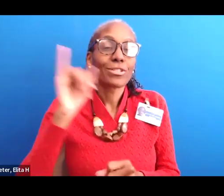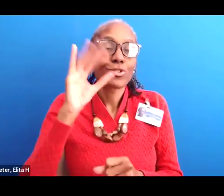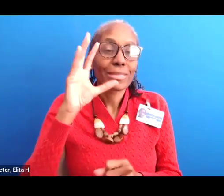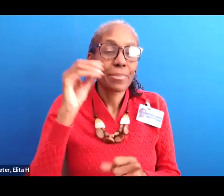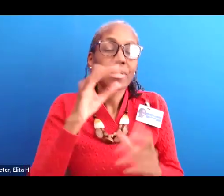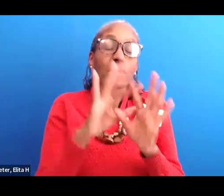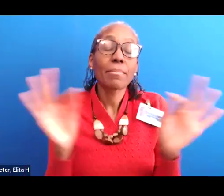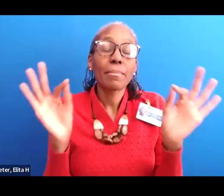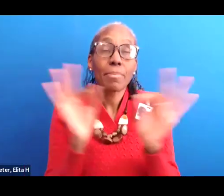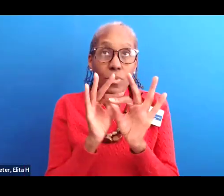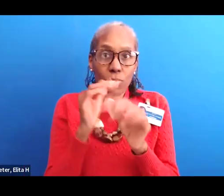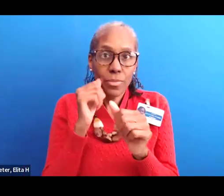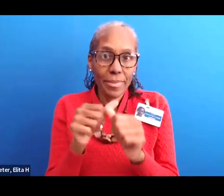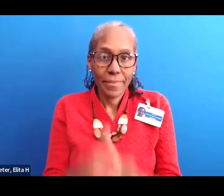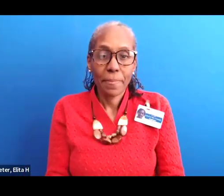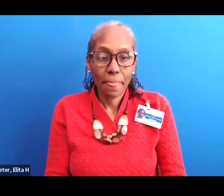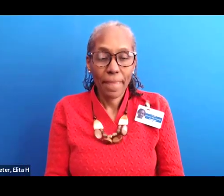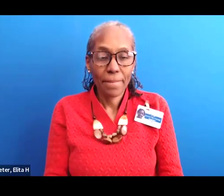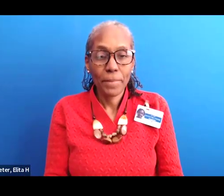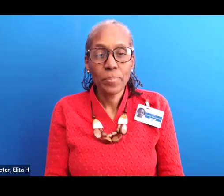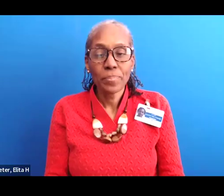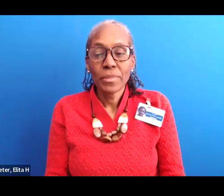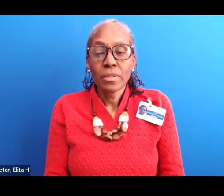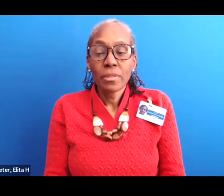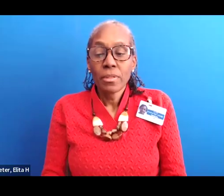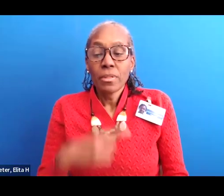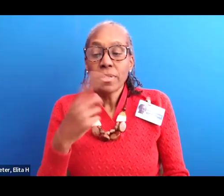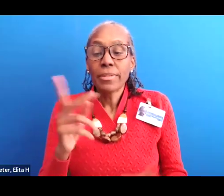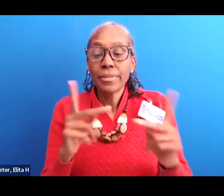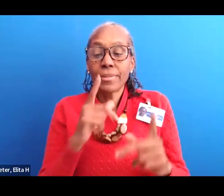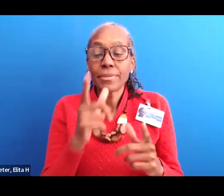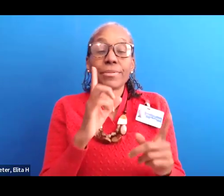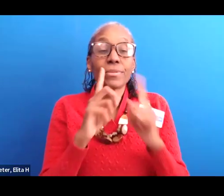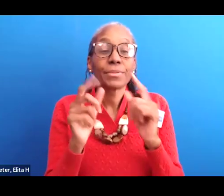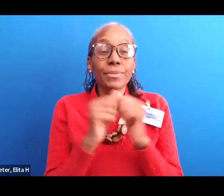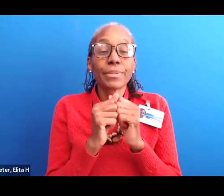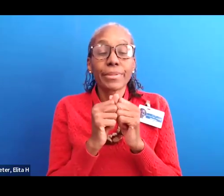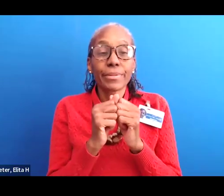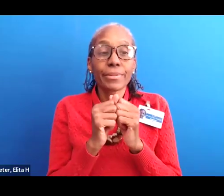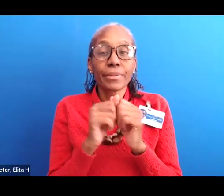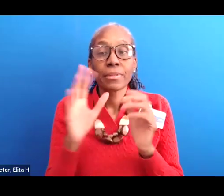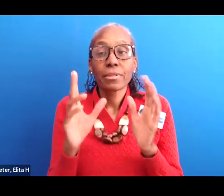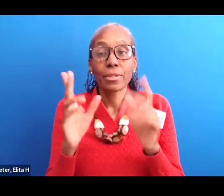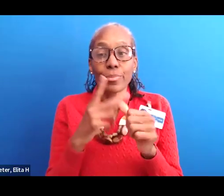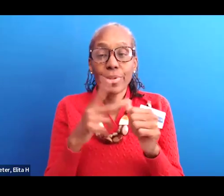That's important to remember. I always tell people to talk to their primary care doctor.